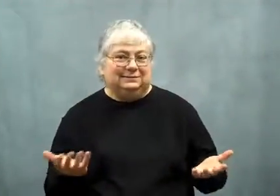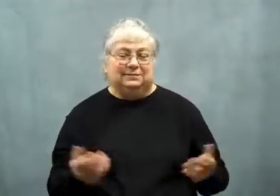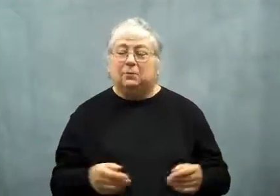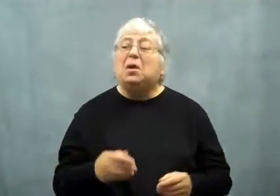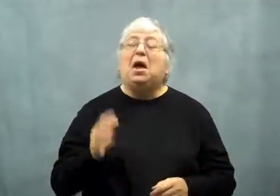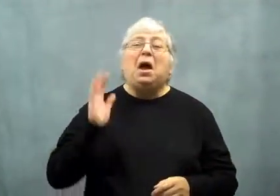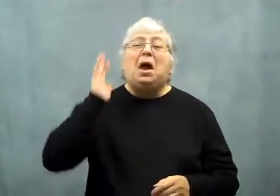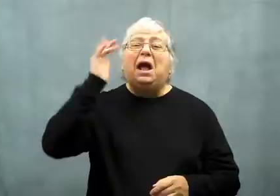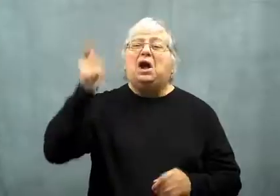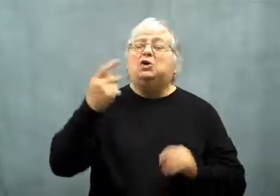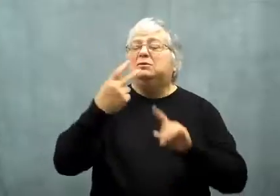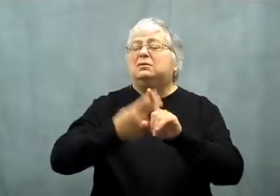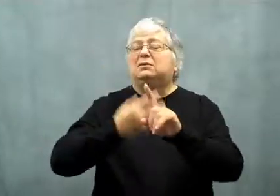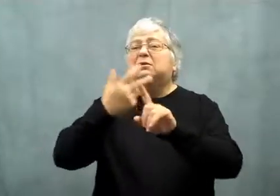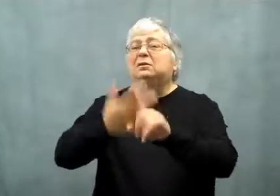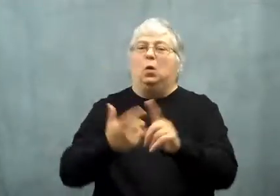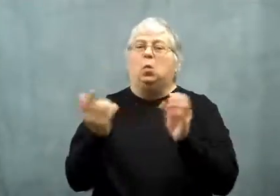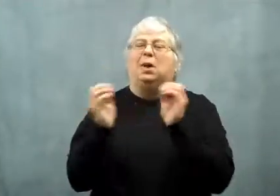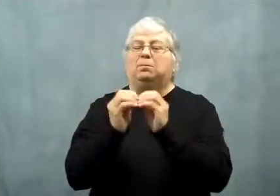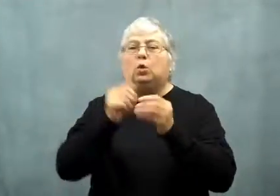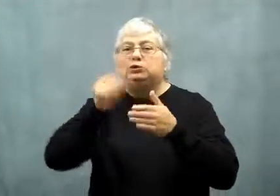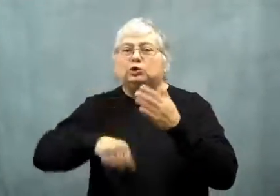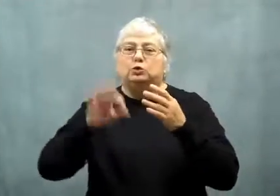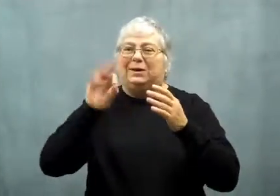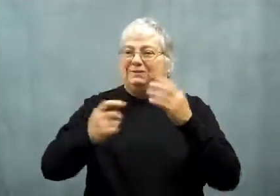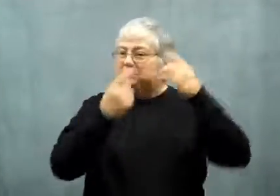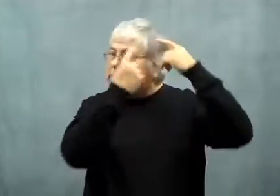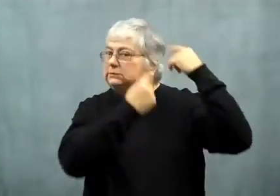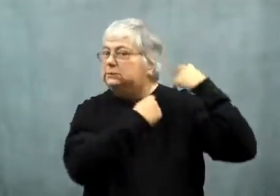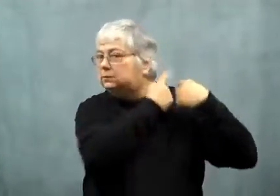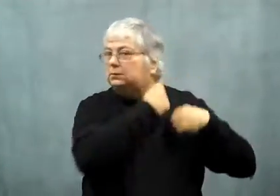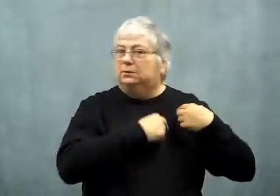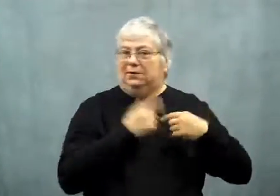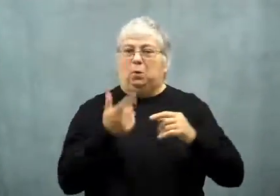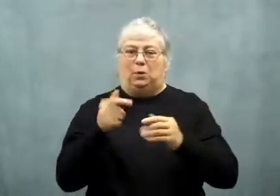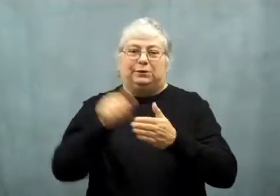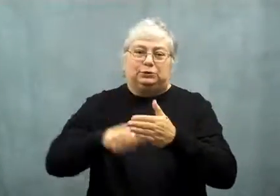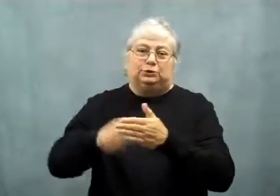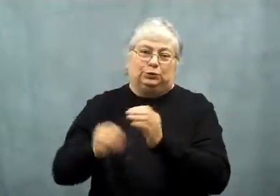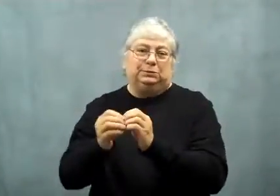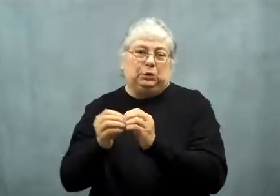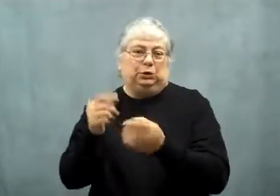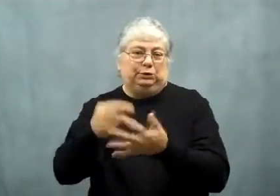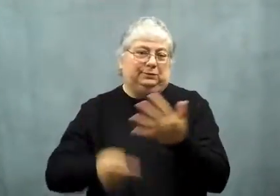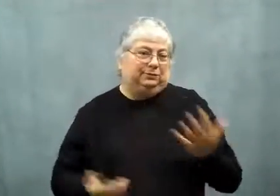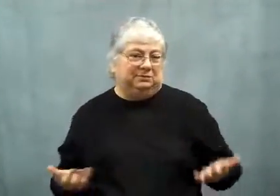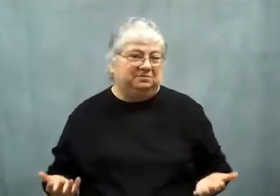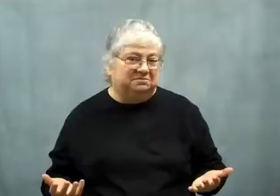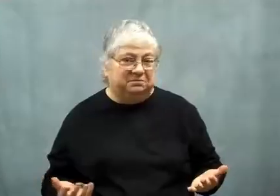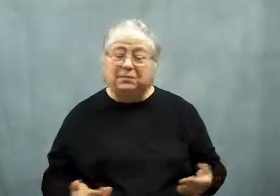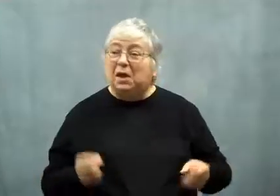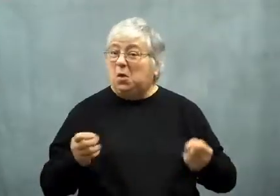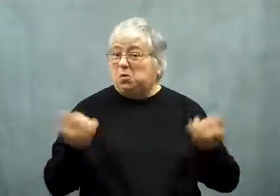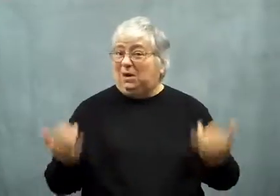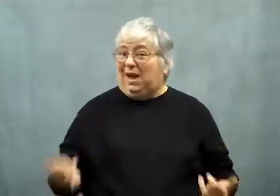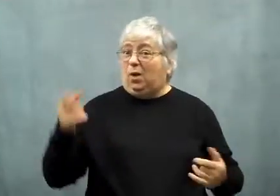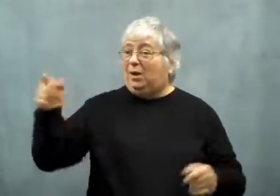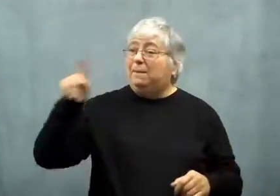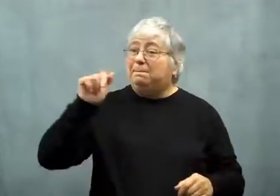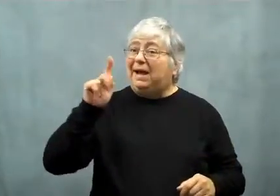She will have more reconstructive surgery in a few months.